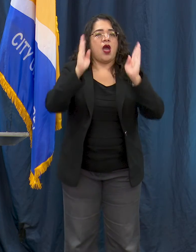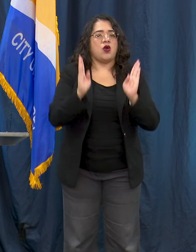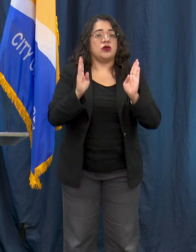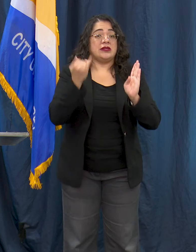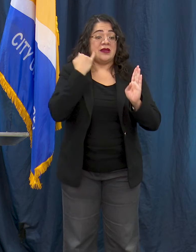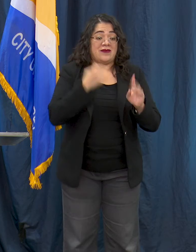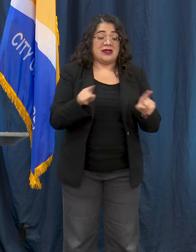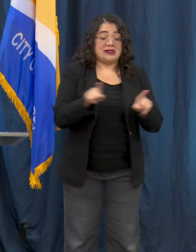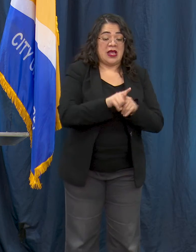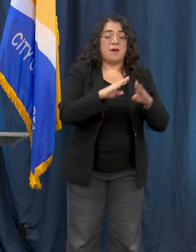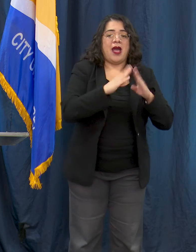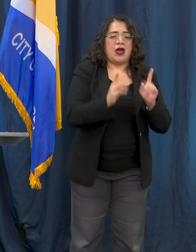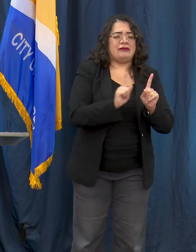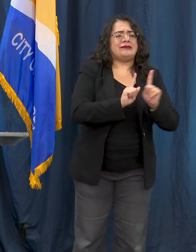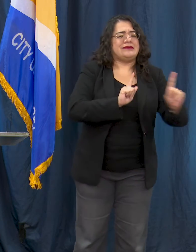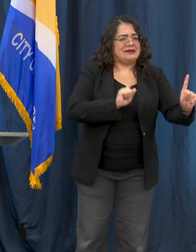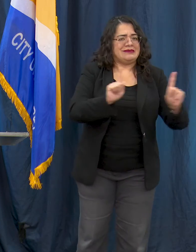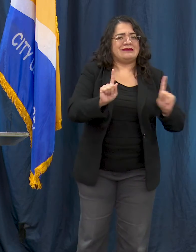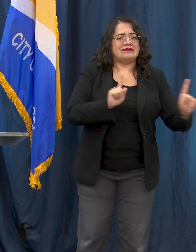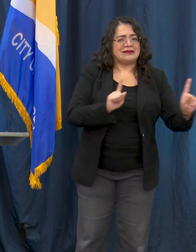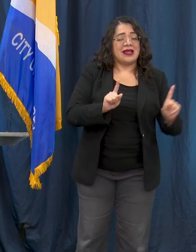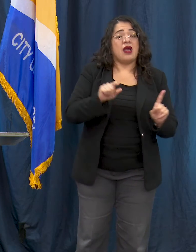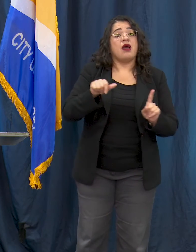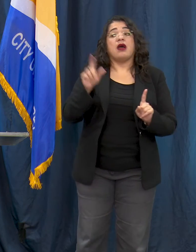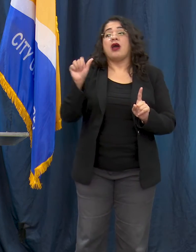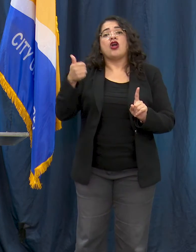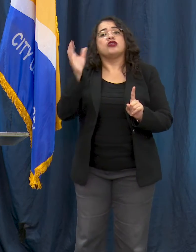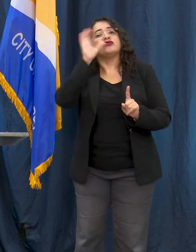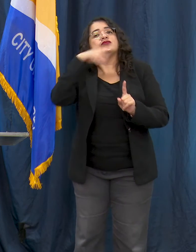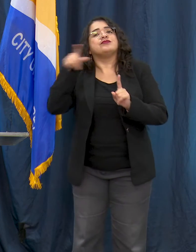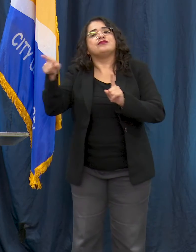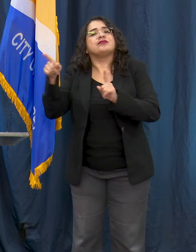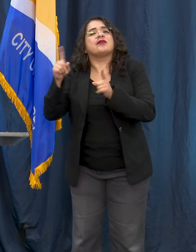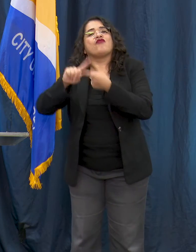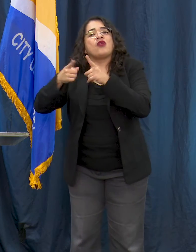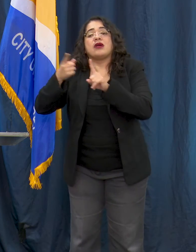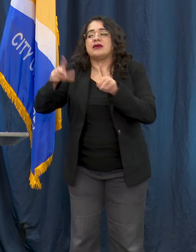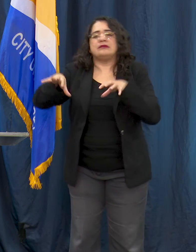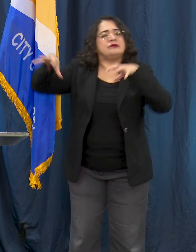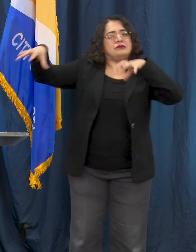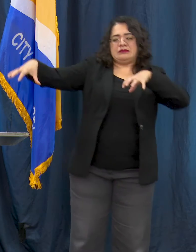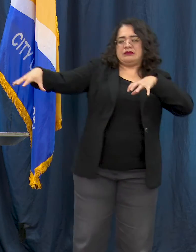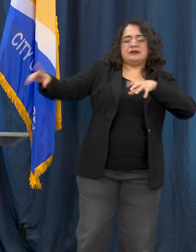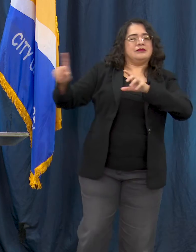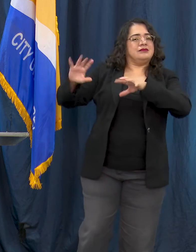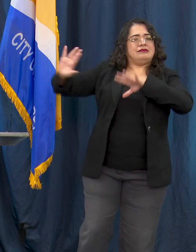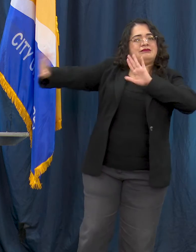that you're not distancing with so anything you can do when you're visiting a beach, we ask you to take you know to really